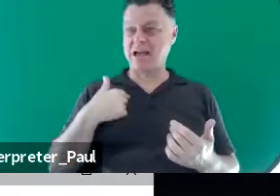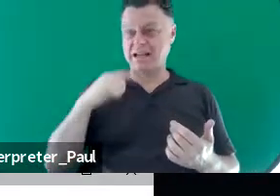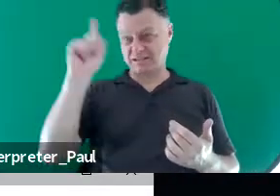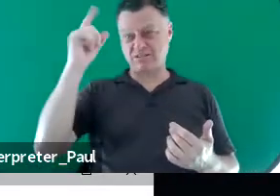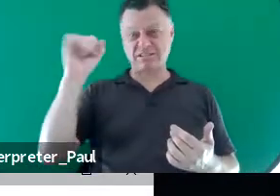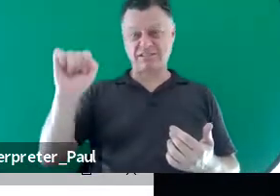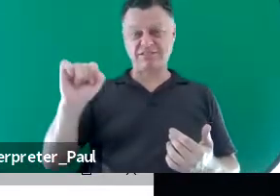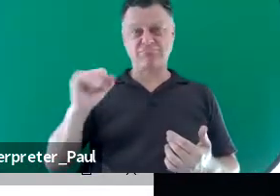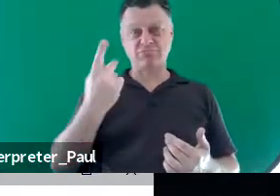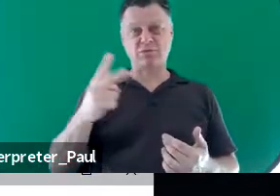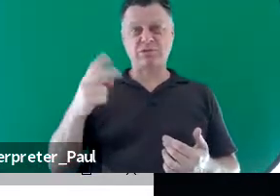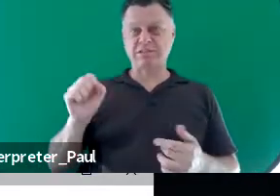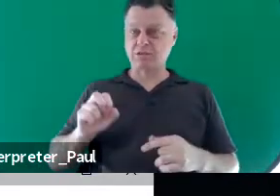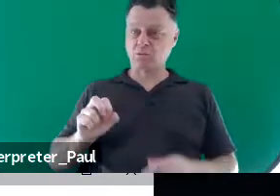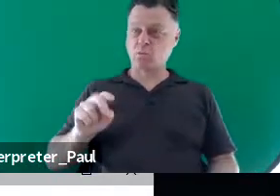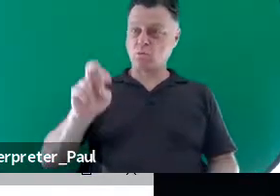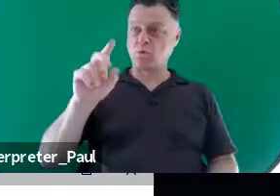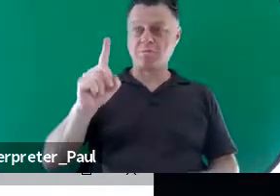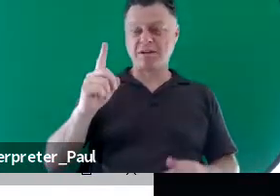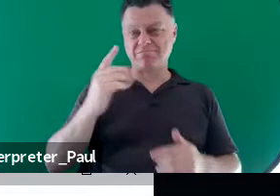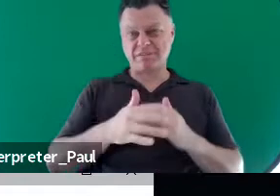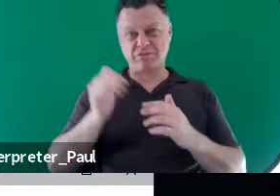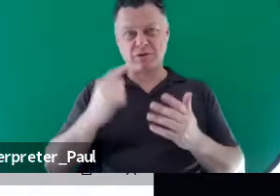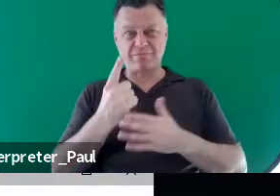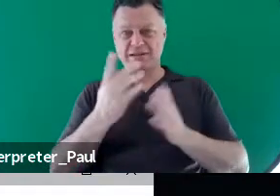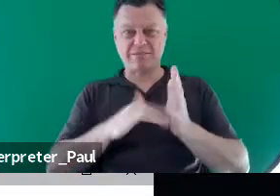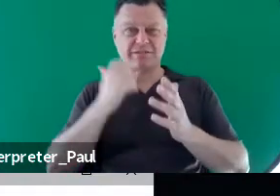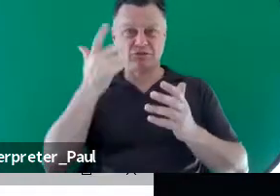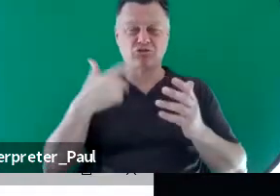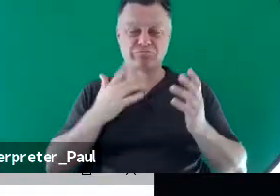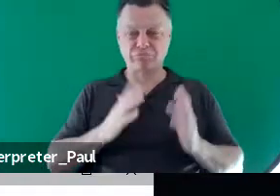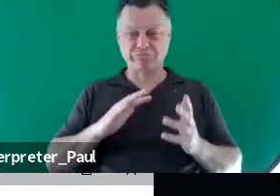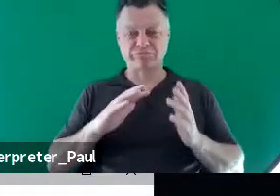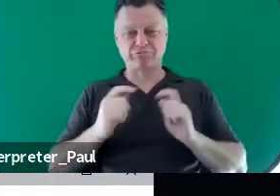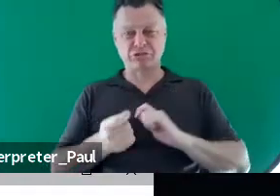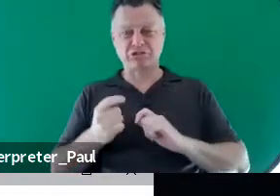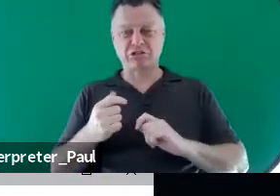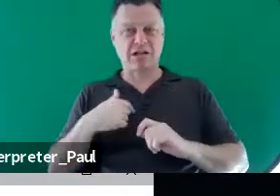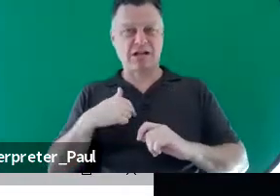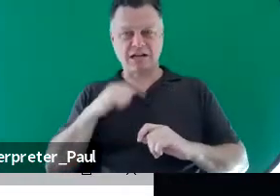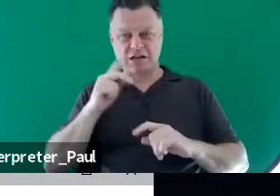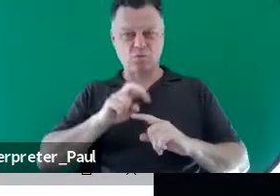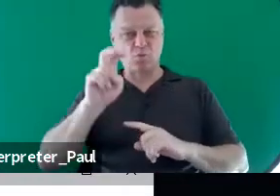thankfully. I'm now going to put on the recording, and hopefully you will be able